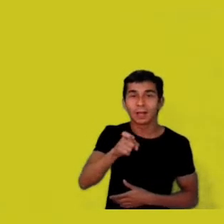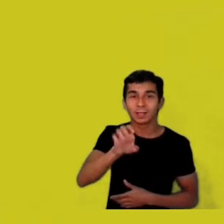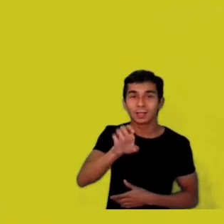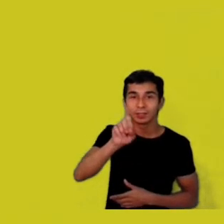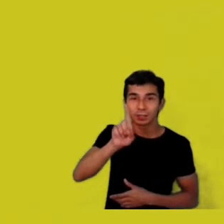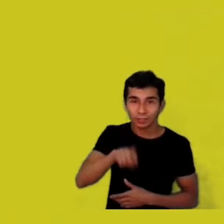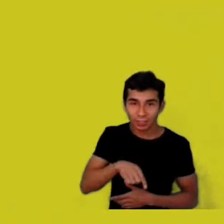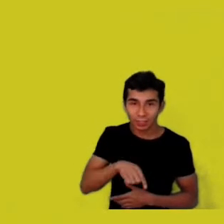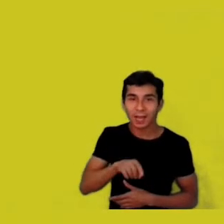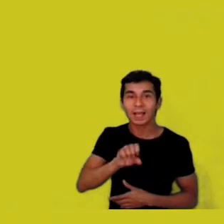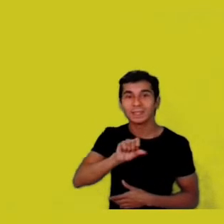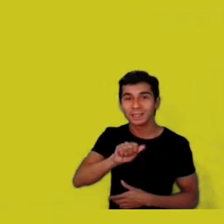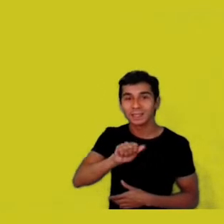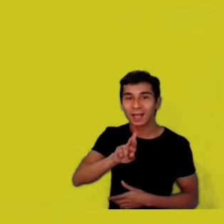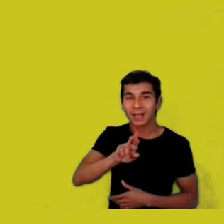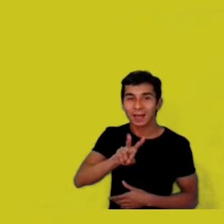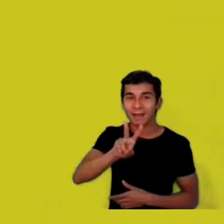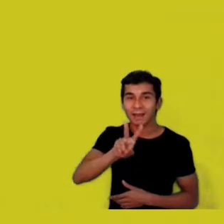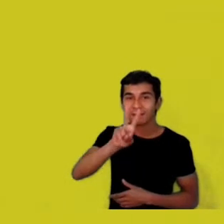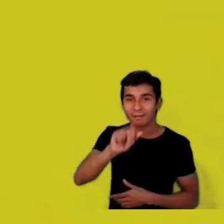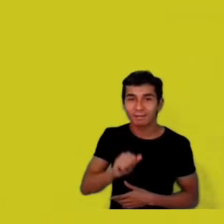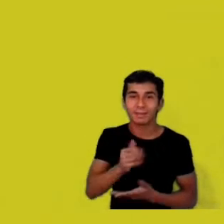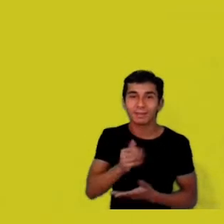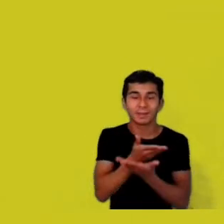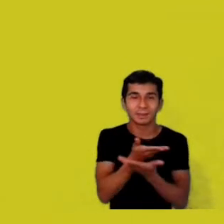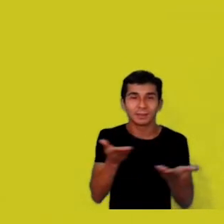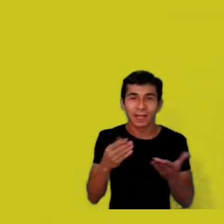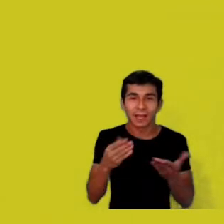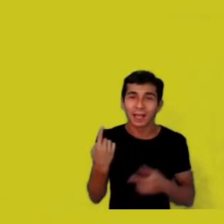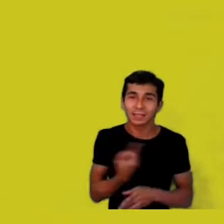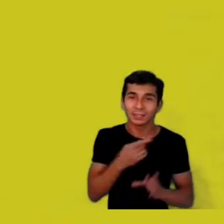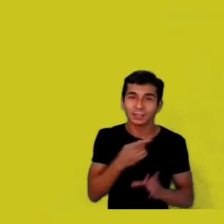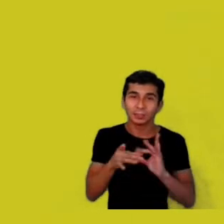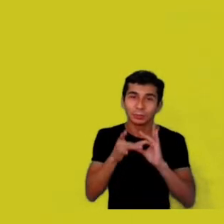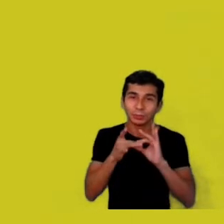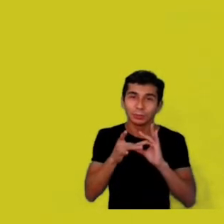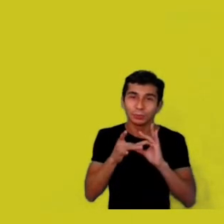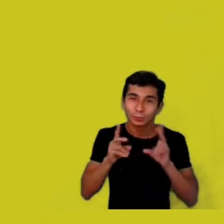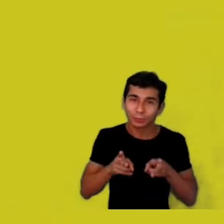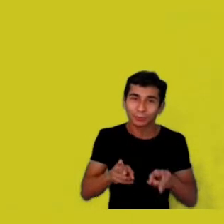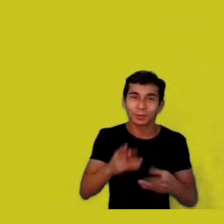so that we stay together. I’m deeply grateful for this joy,